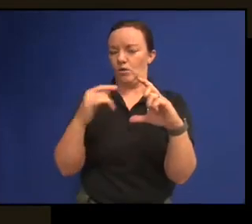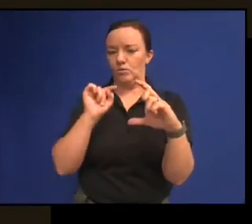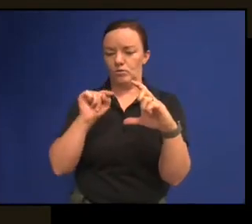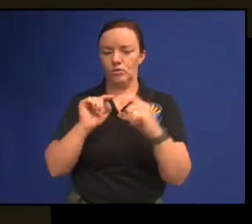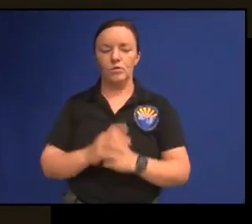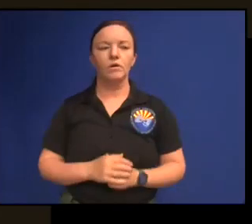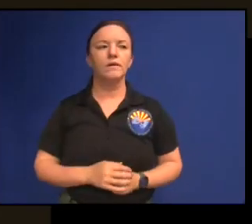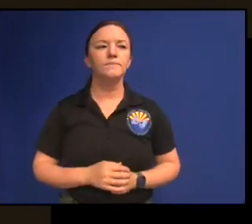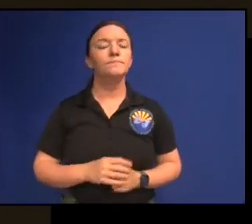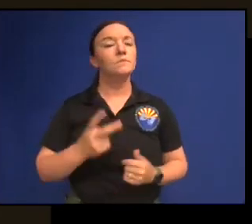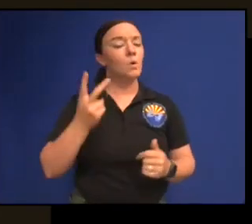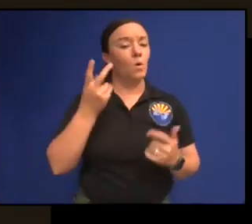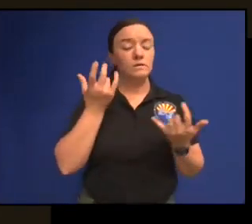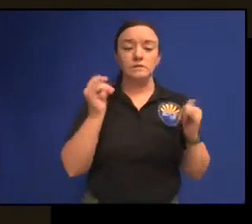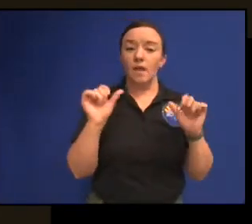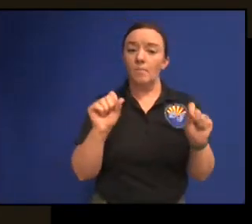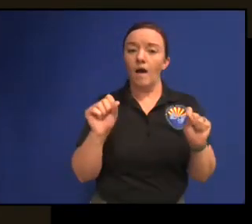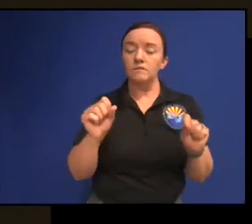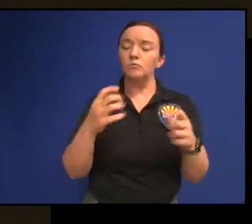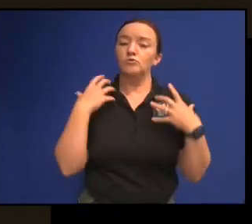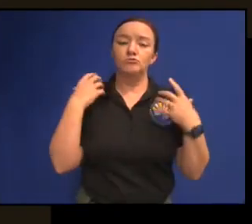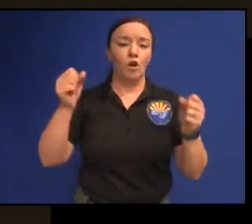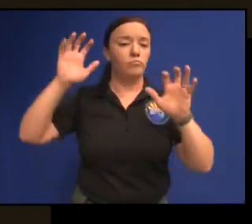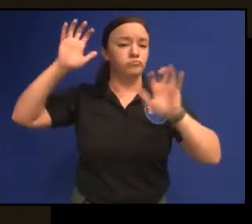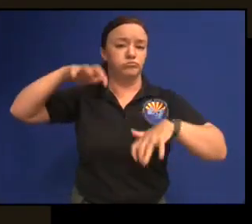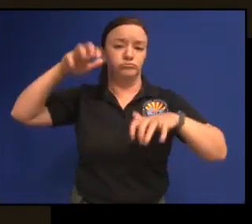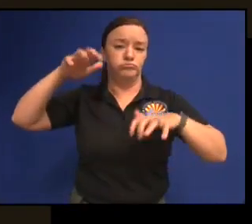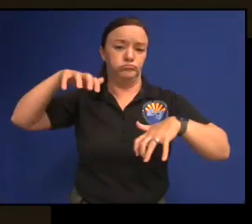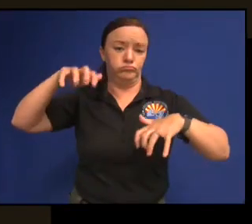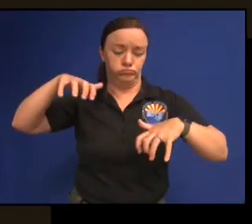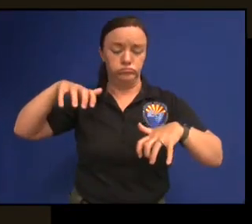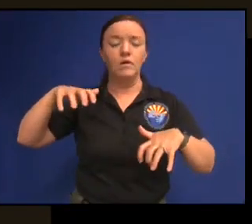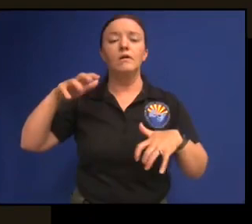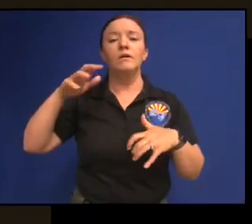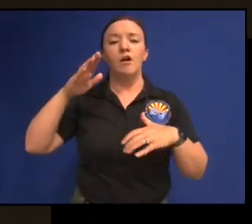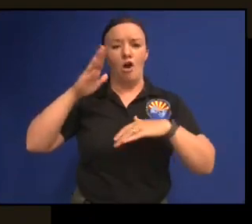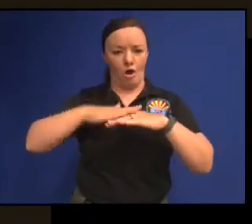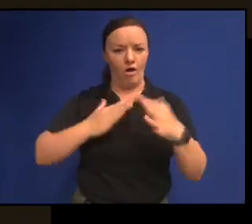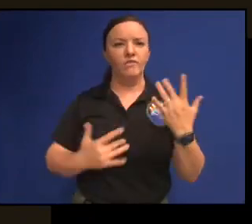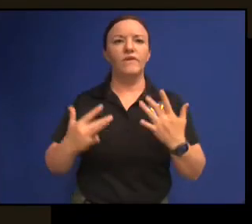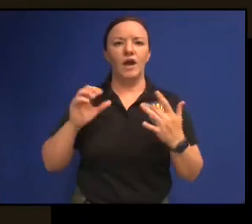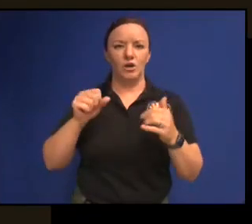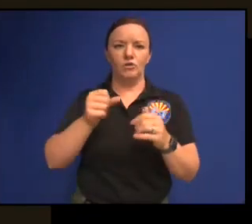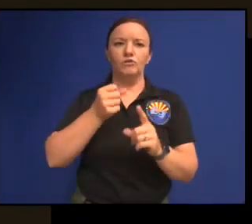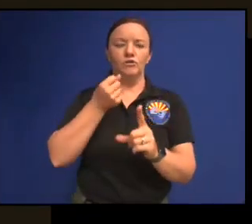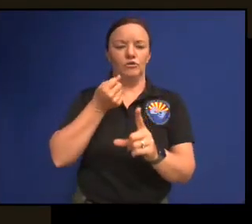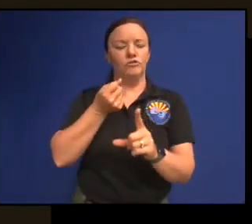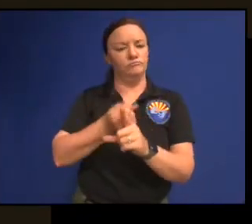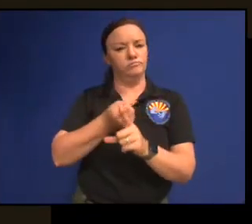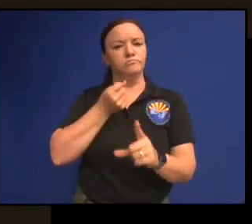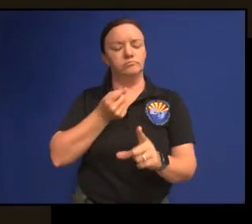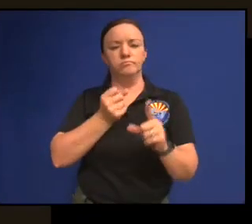WE STILL HAVE OPPORTUNITY FOR STRONG RAIN TO COME IN AND PRODUCE FLASH FLOODING AND DEBRIS FLOW. ALTHOUGH